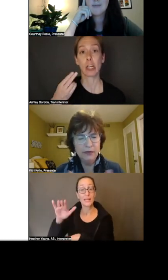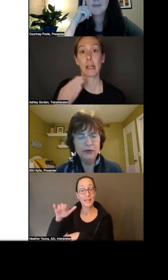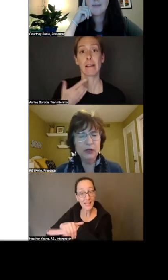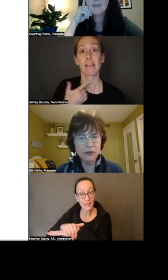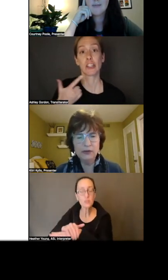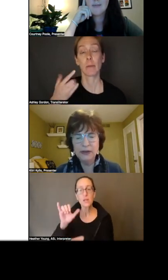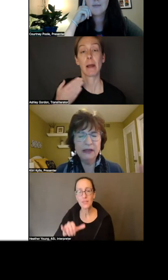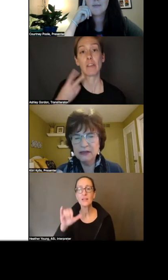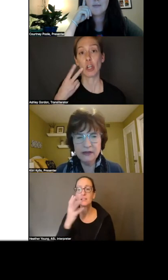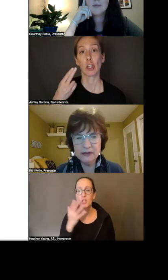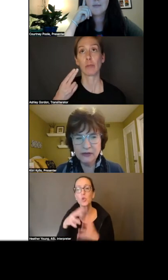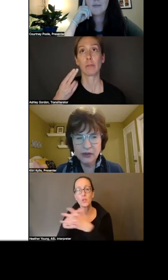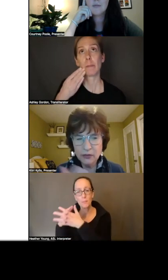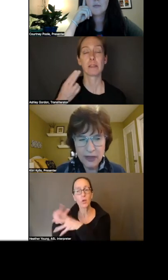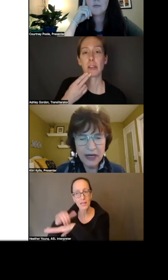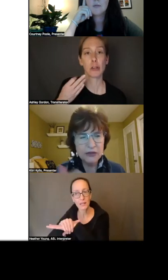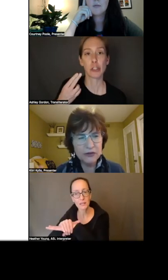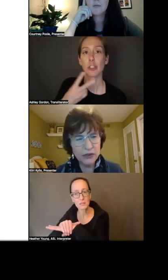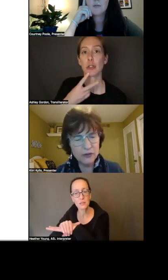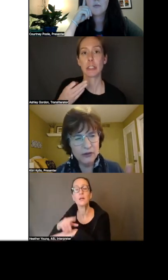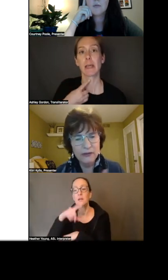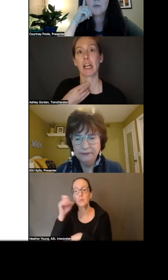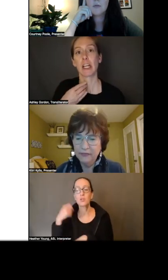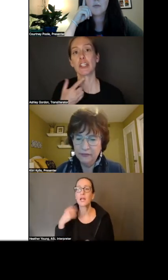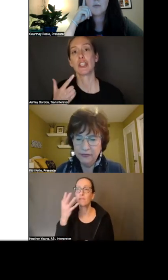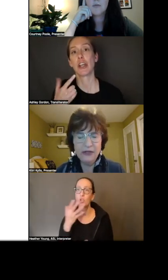Because there's cued Spanish, there's cued French,